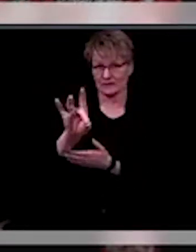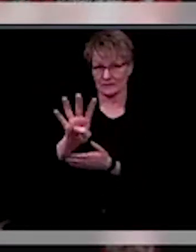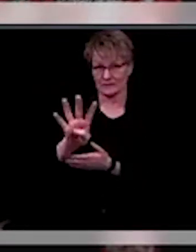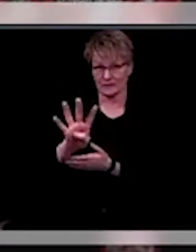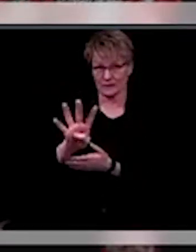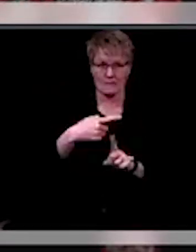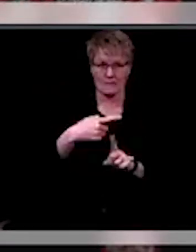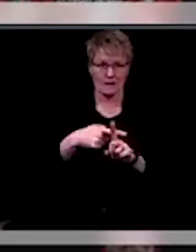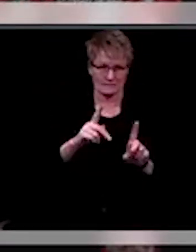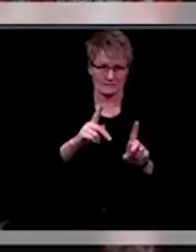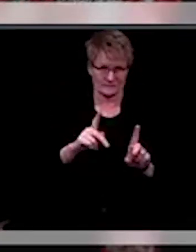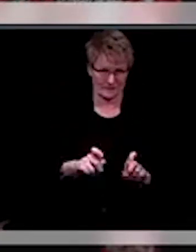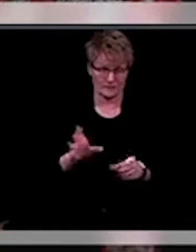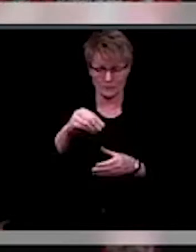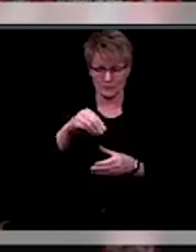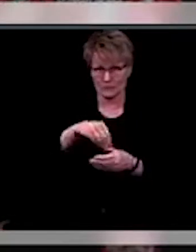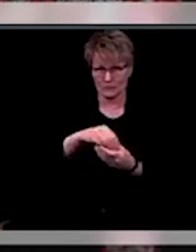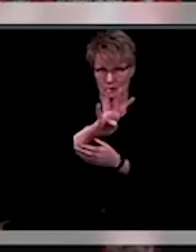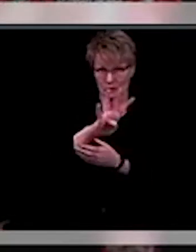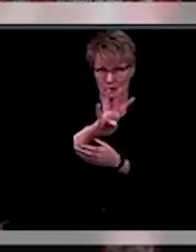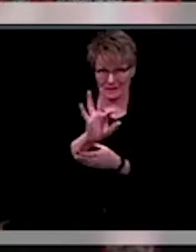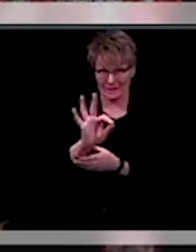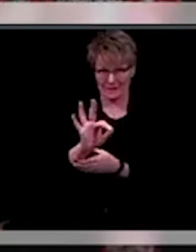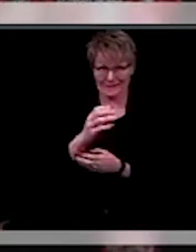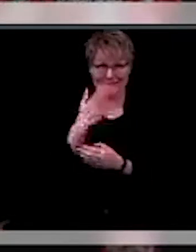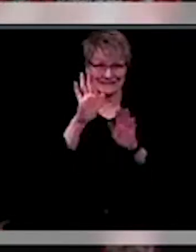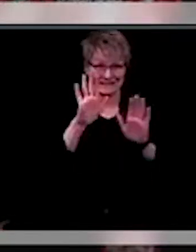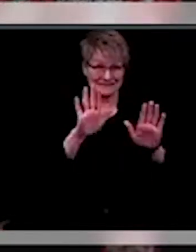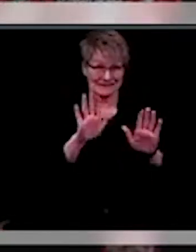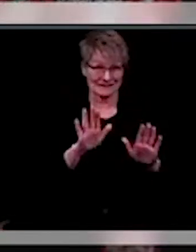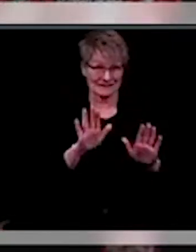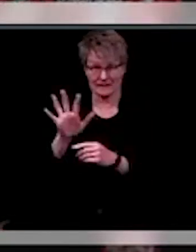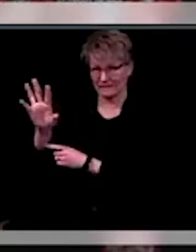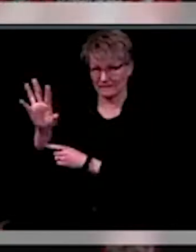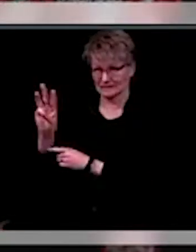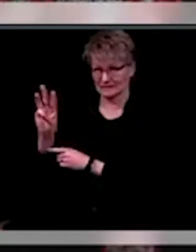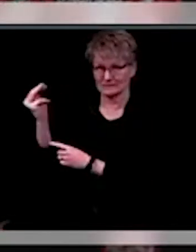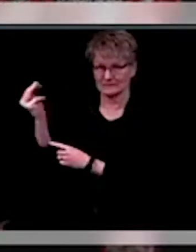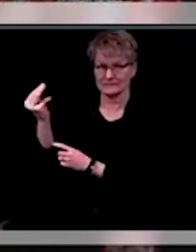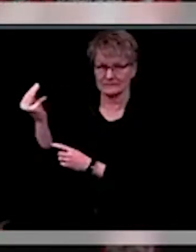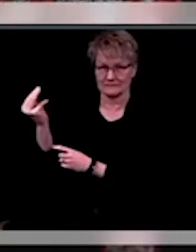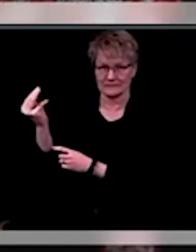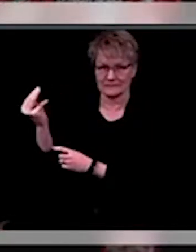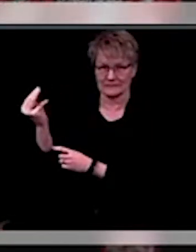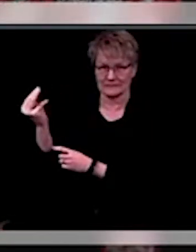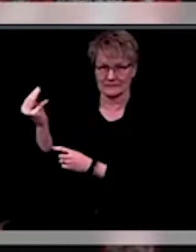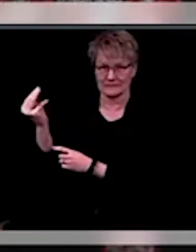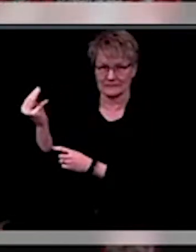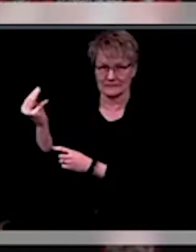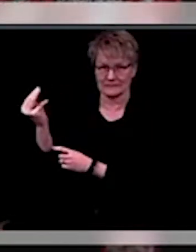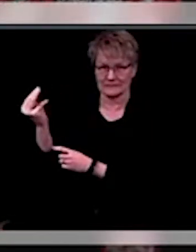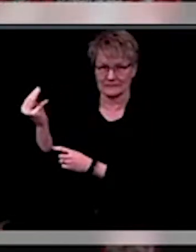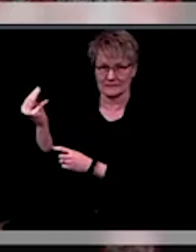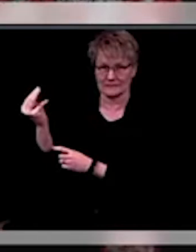including 49 from Sunday and 56 from Monday. We have done 65,673 negative tests.